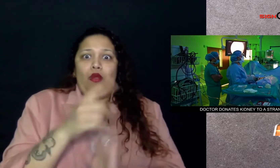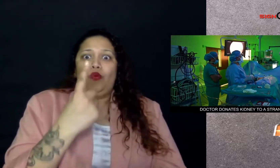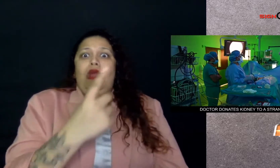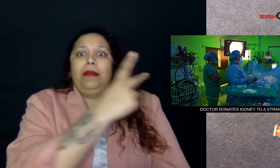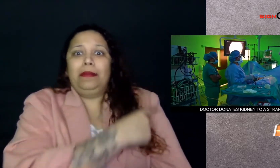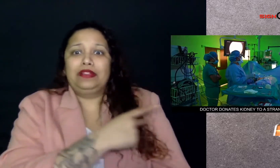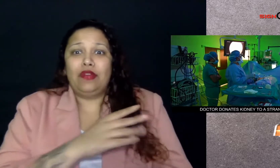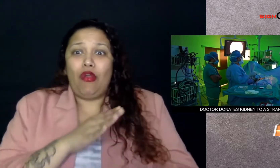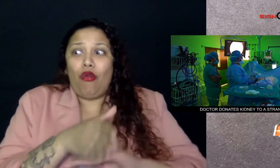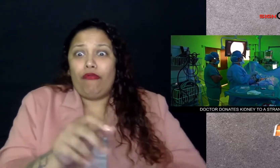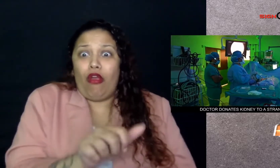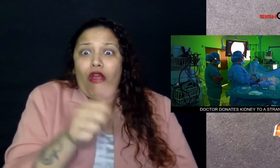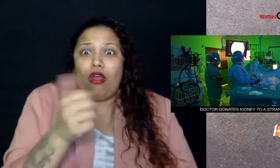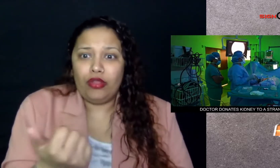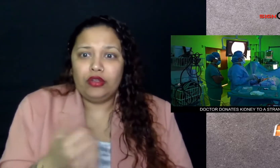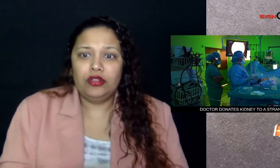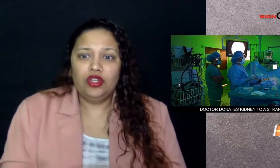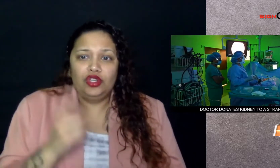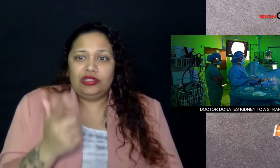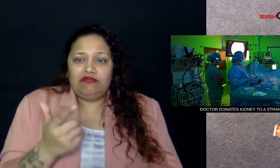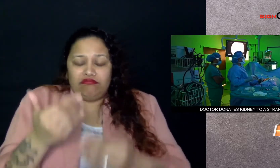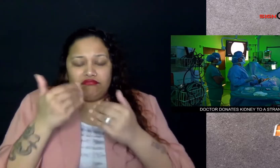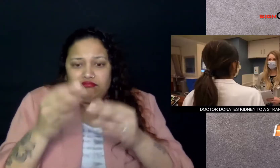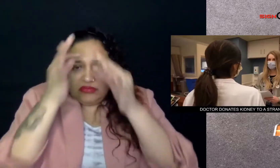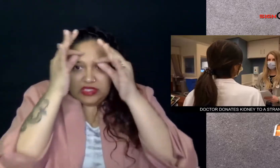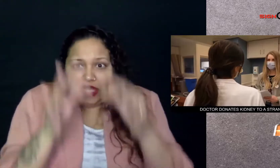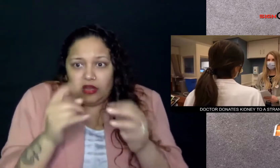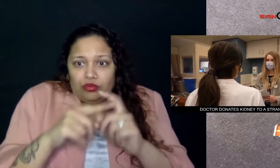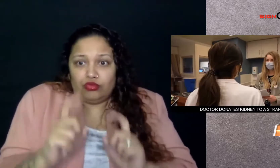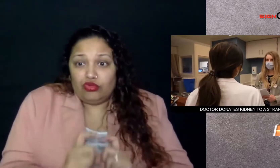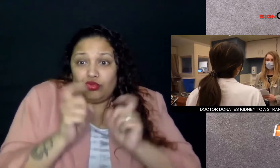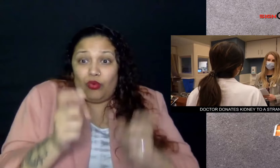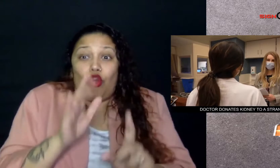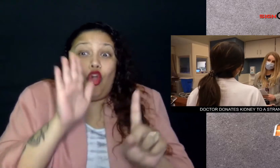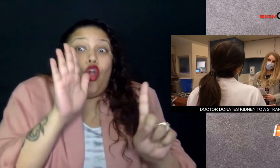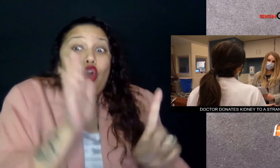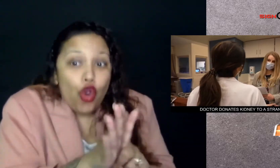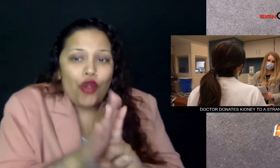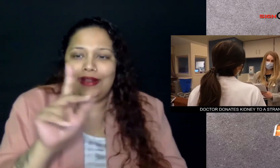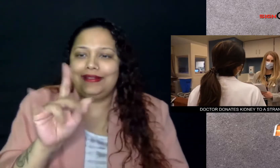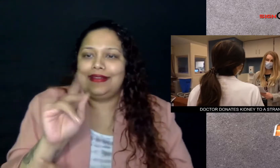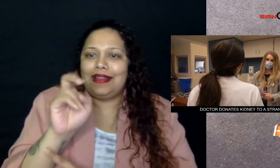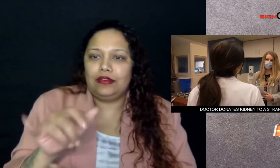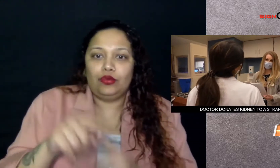She couldn't pick one patient over another. So she just decided to donate her